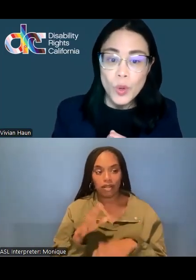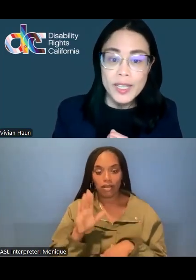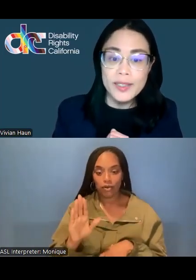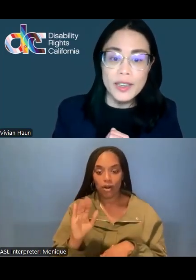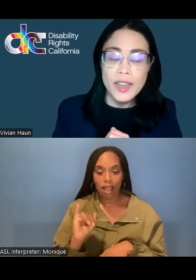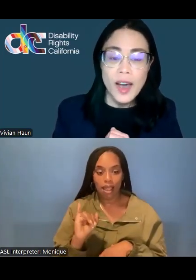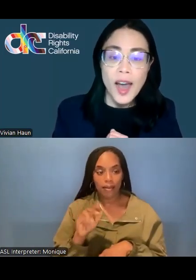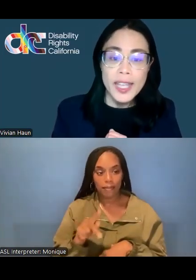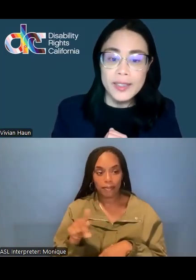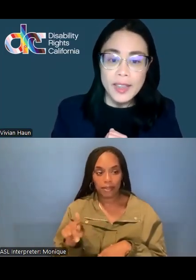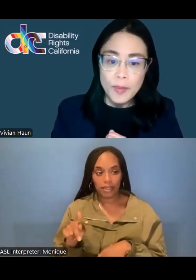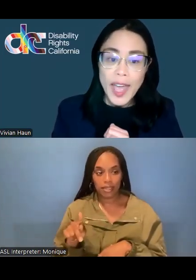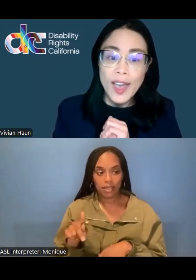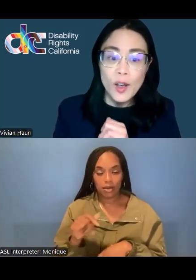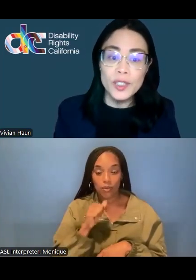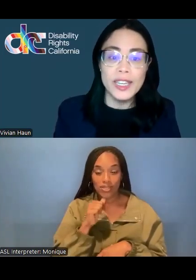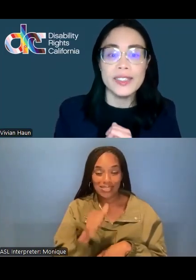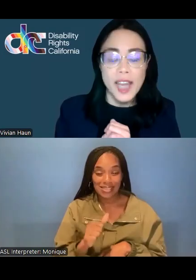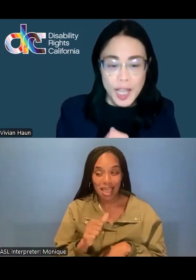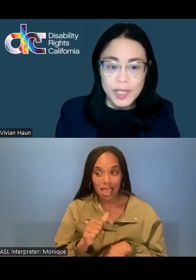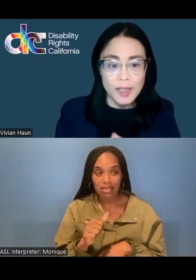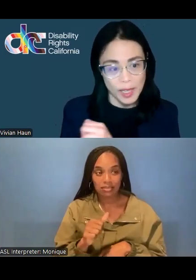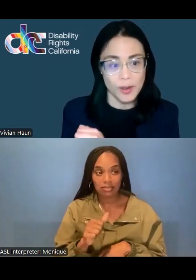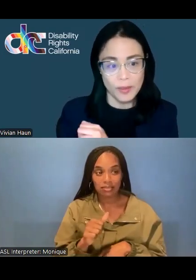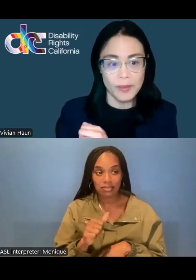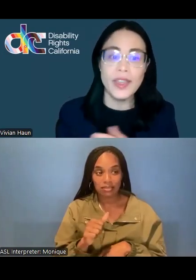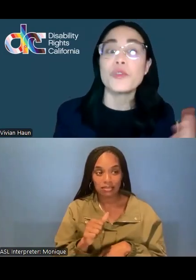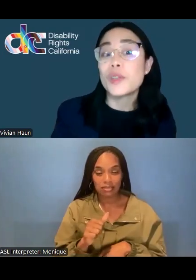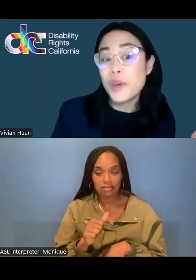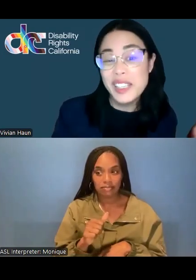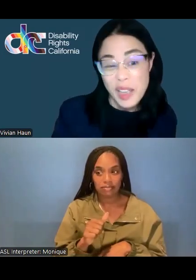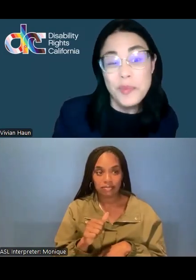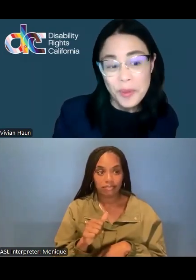was not held in a timely manner, that would be one example.